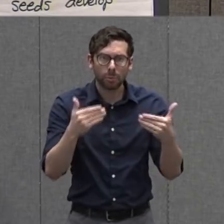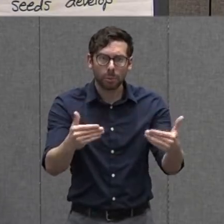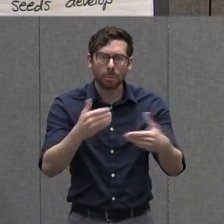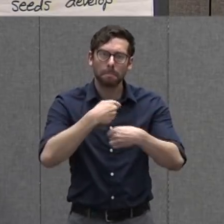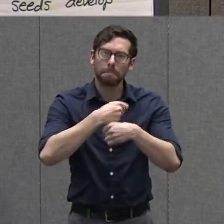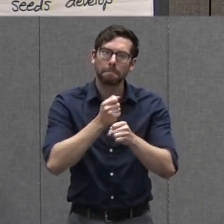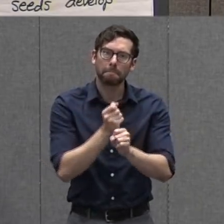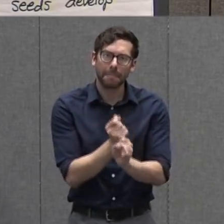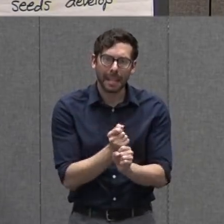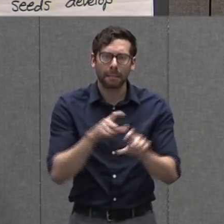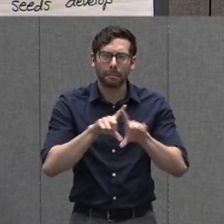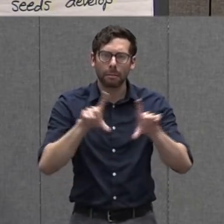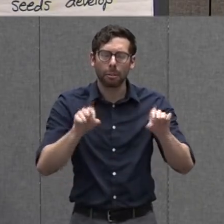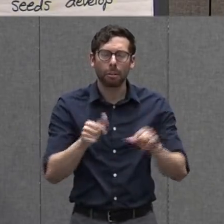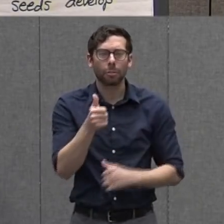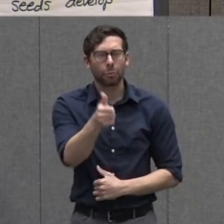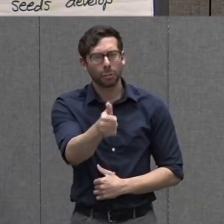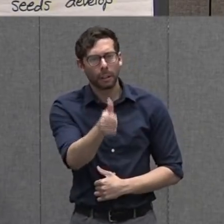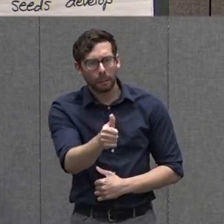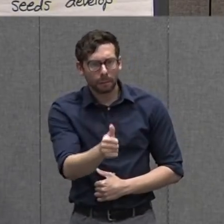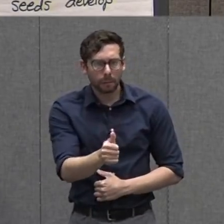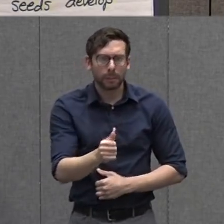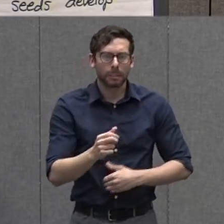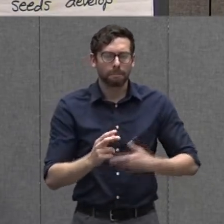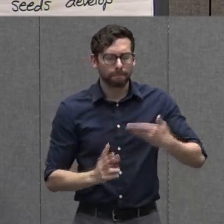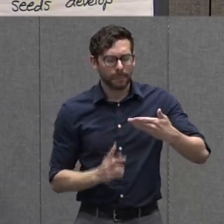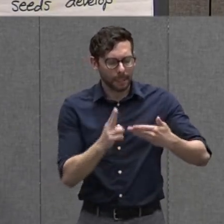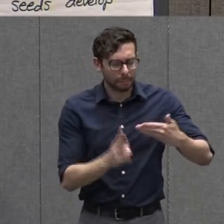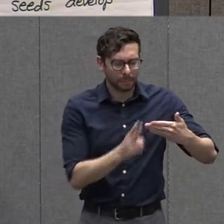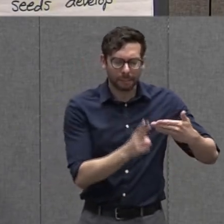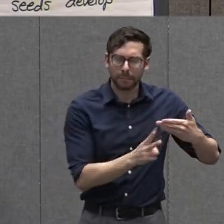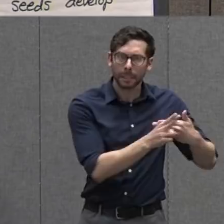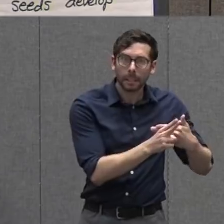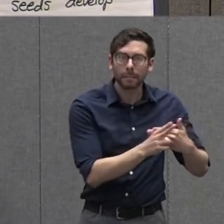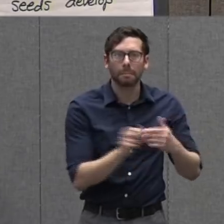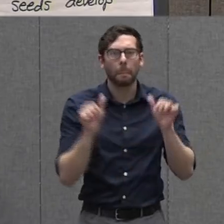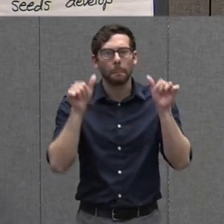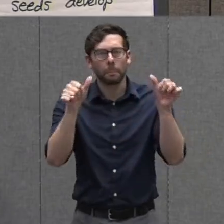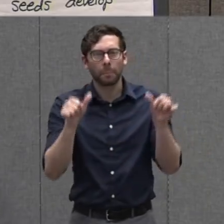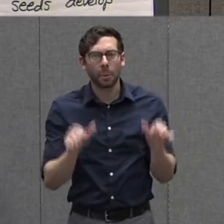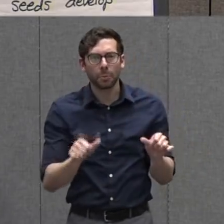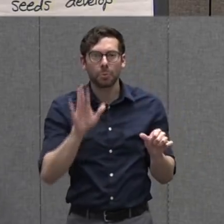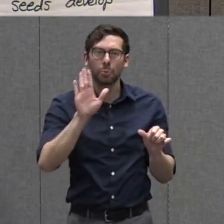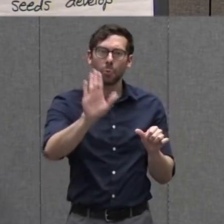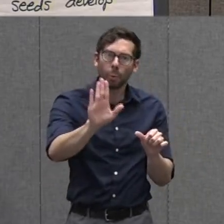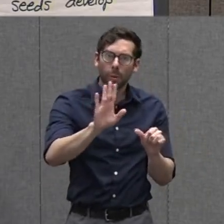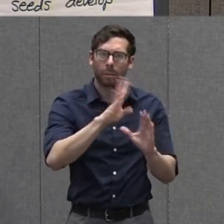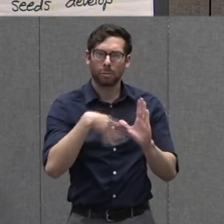that you see and to add them to your own chart. I would love to see pictures of you at home doing this,